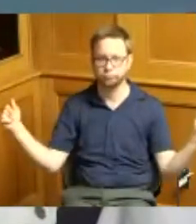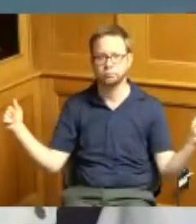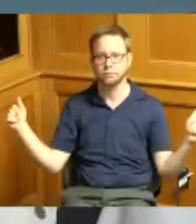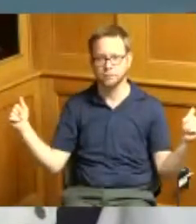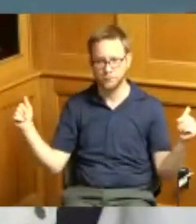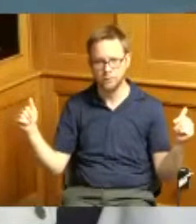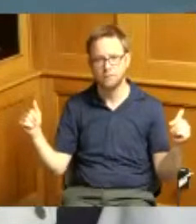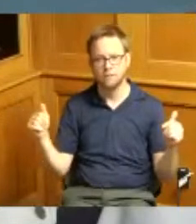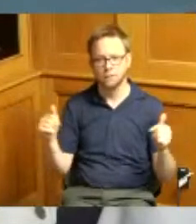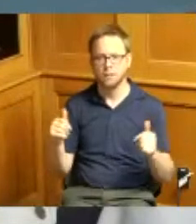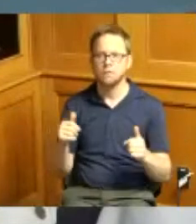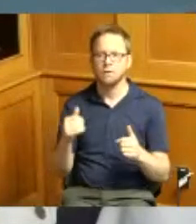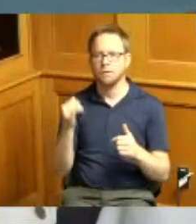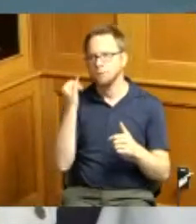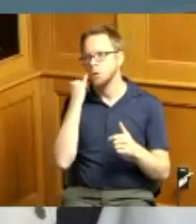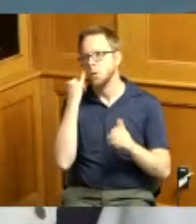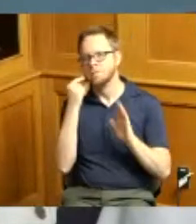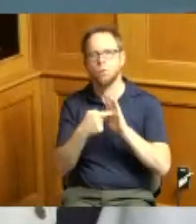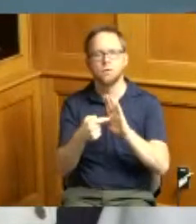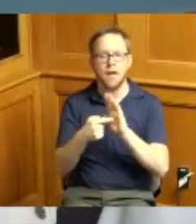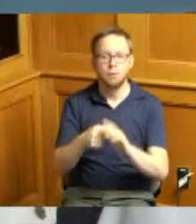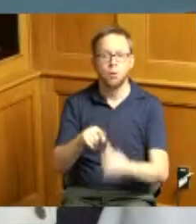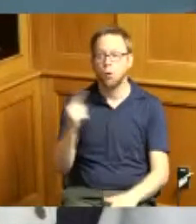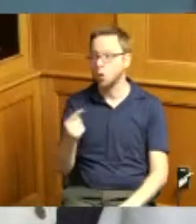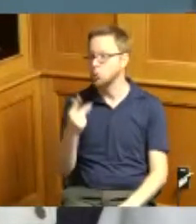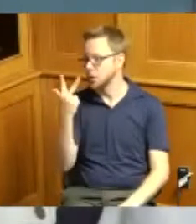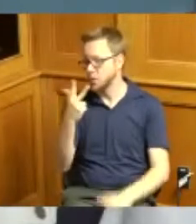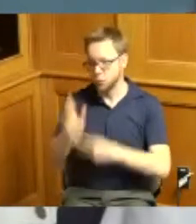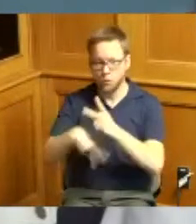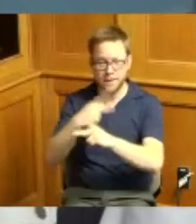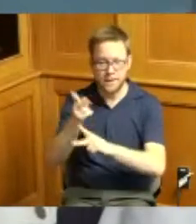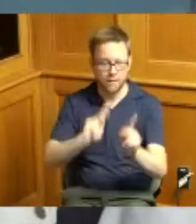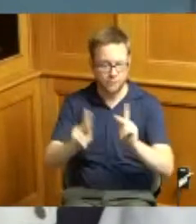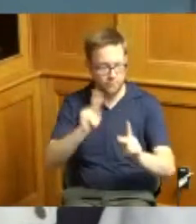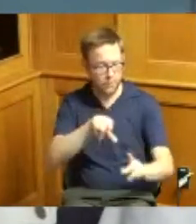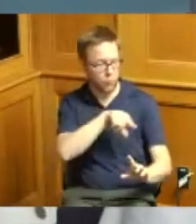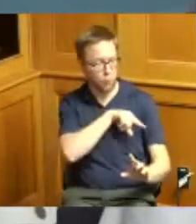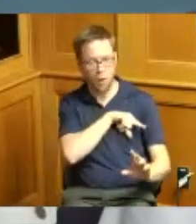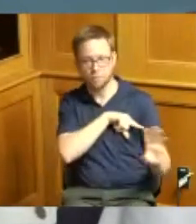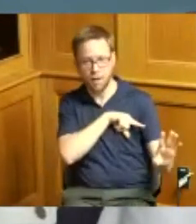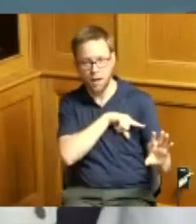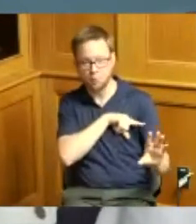only three types of people can fit this and I said all we can do but we're gonna put more money in it